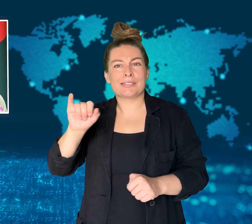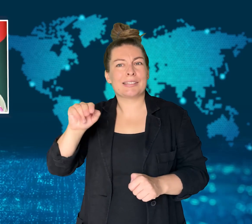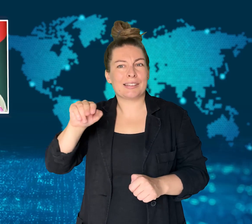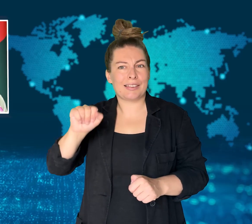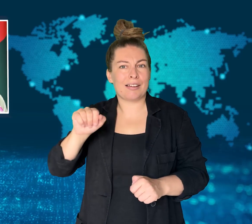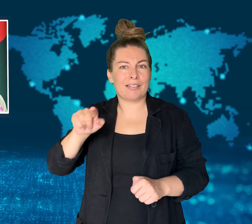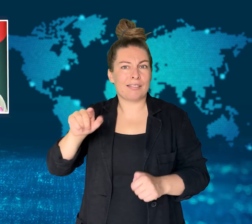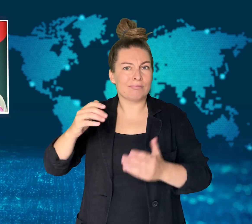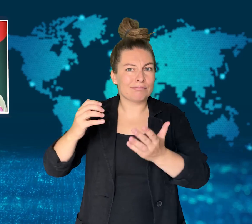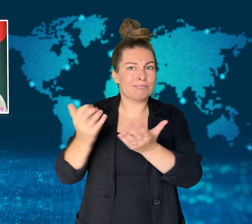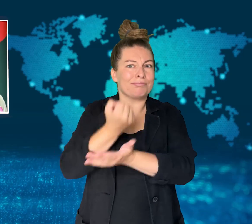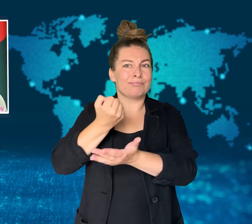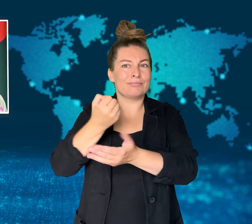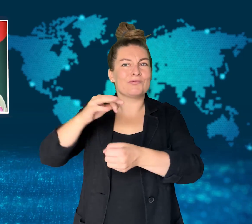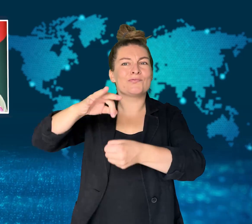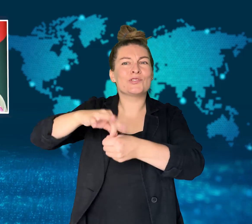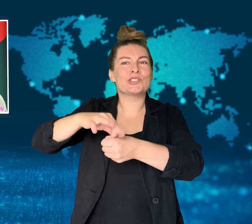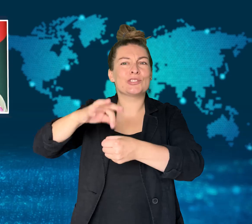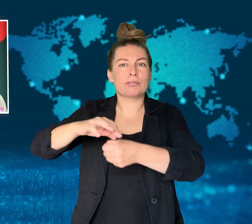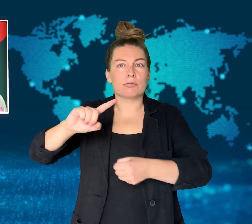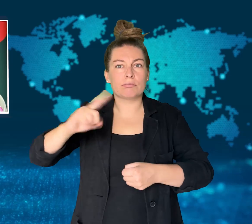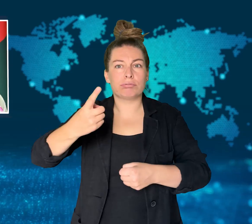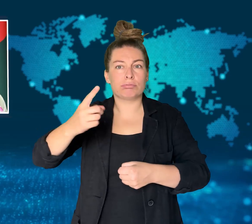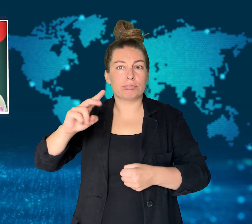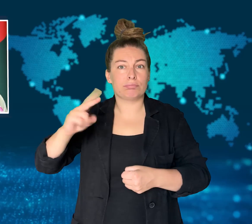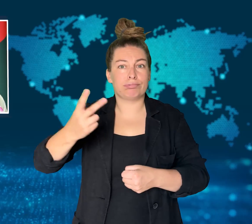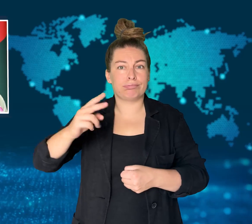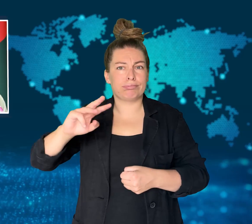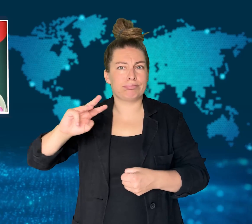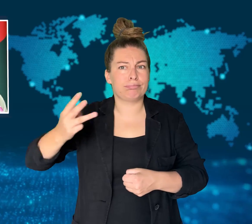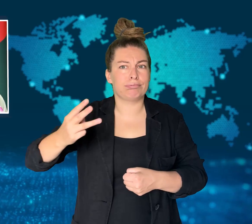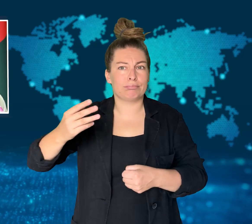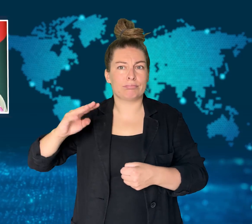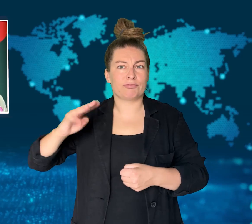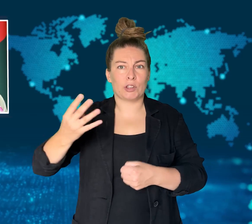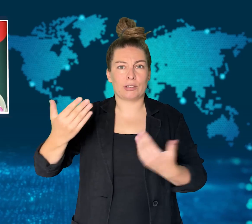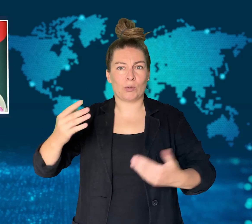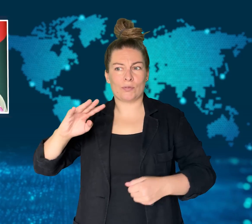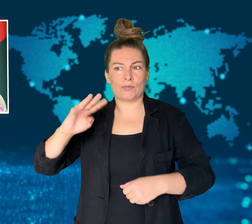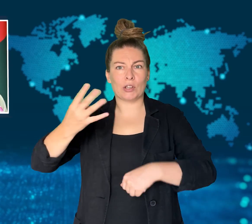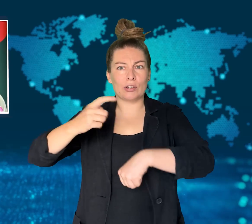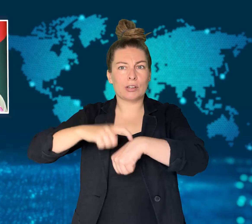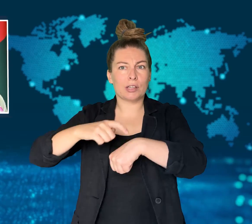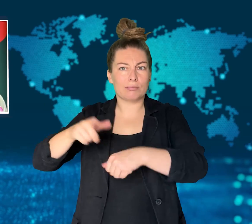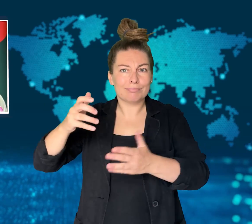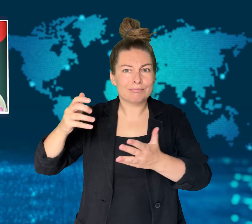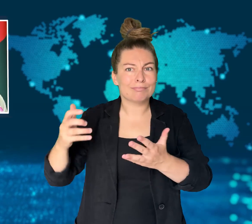her election victory for a fourth consecutive term as Prime Minister.